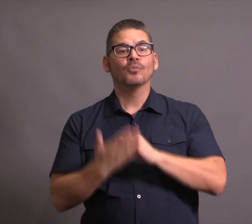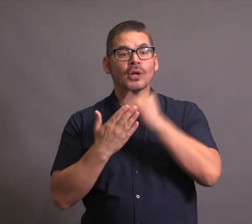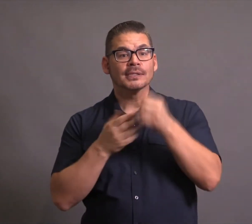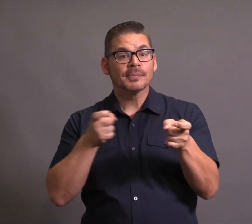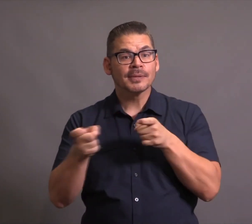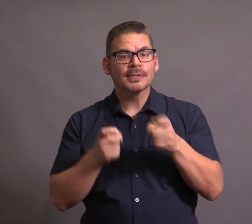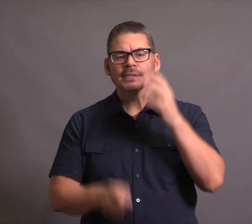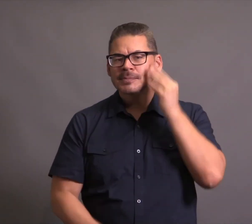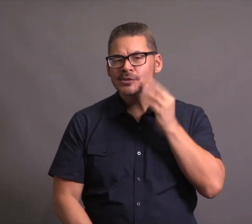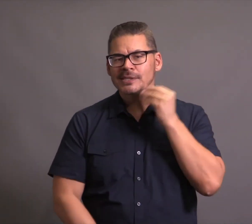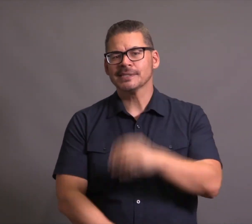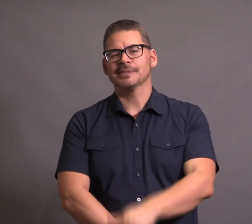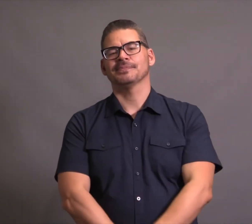Project management experience.